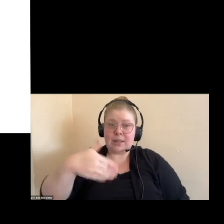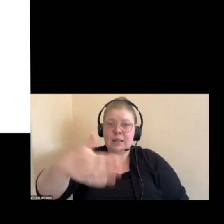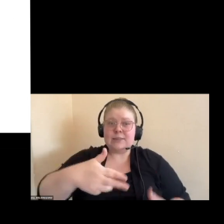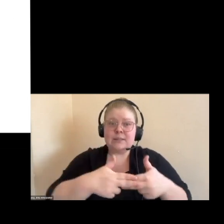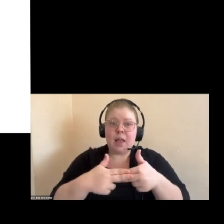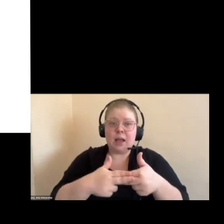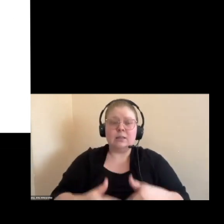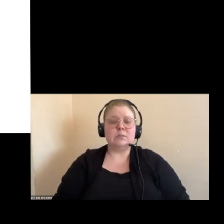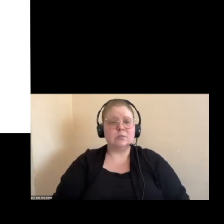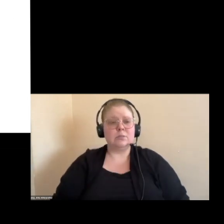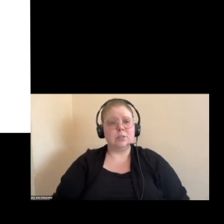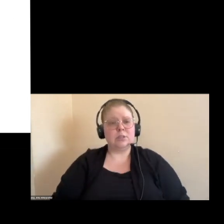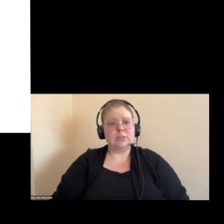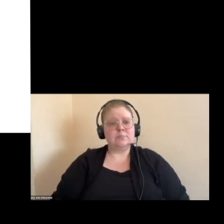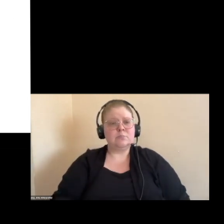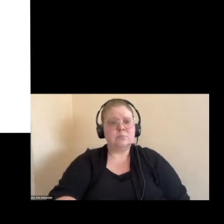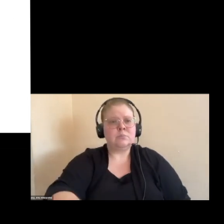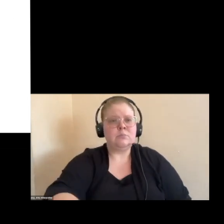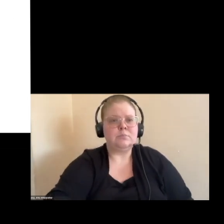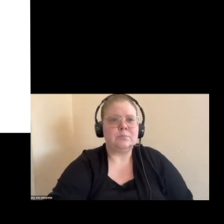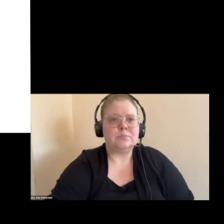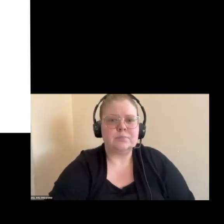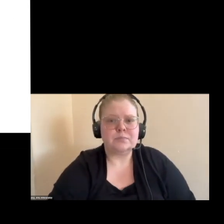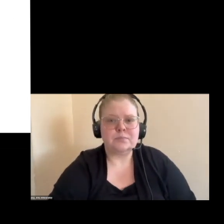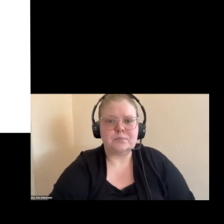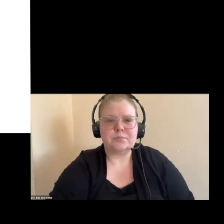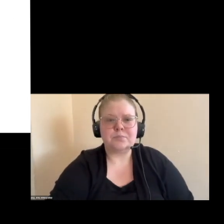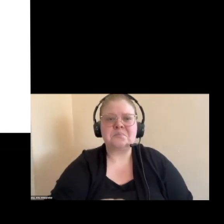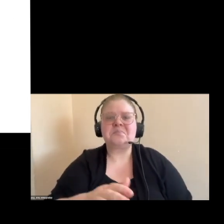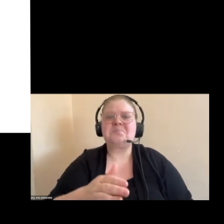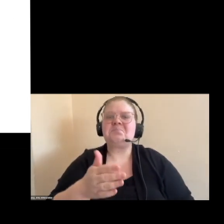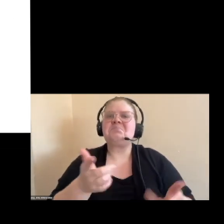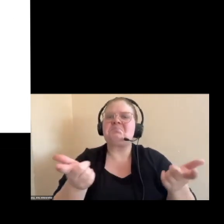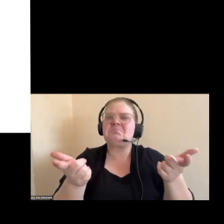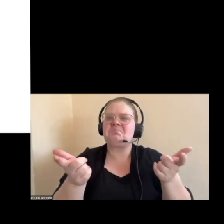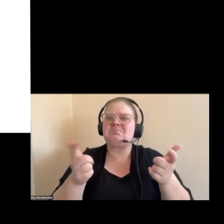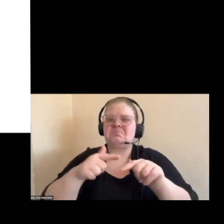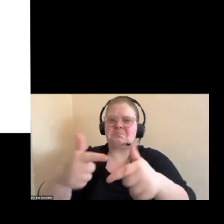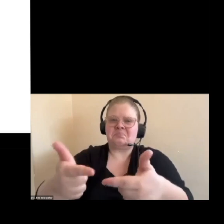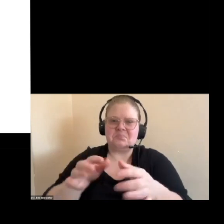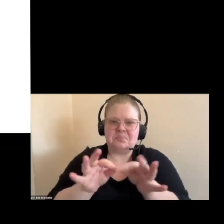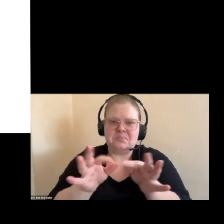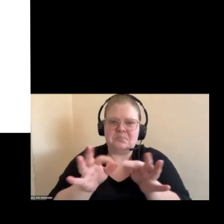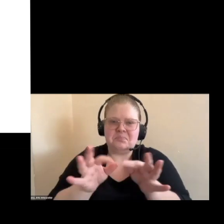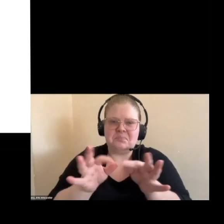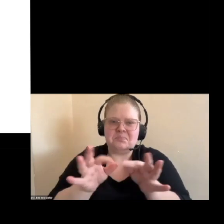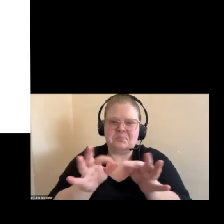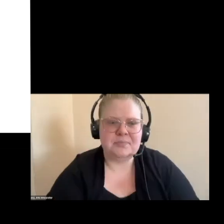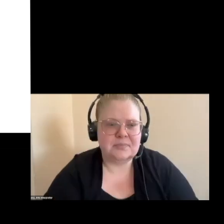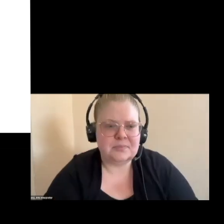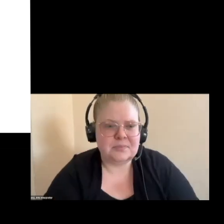one plug for researchers. And I know there's some researchers on the call that we're doing